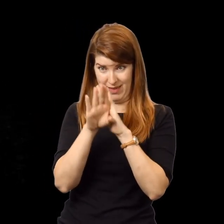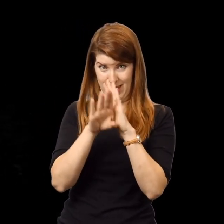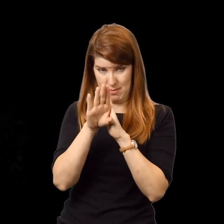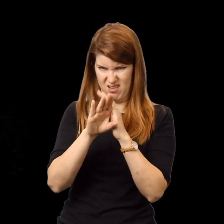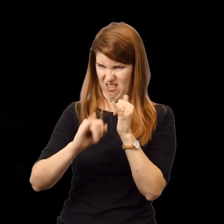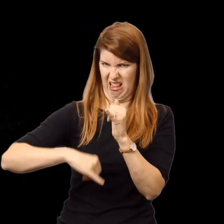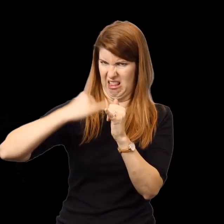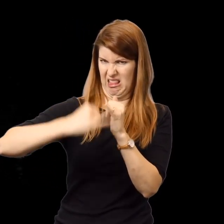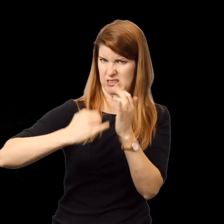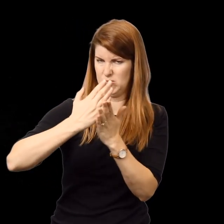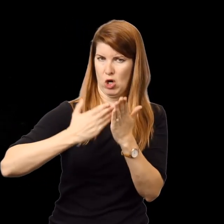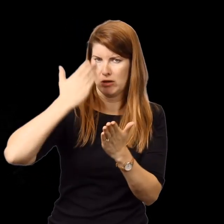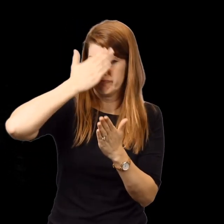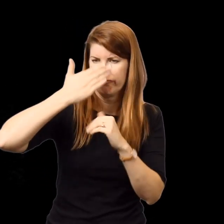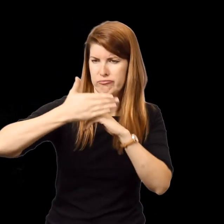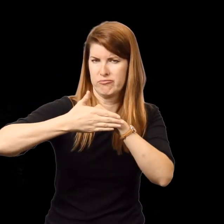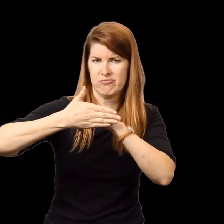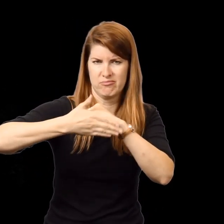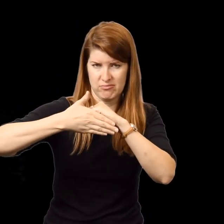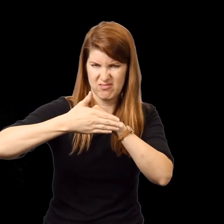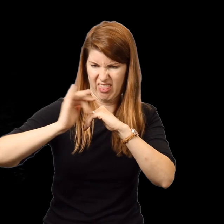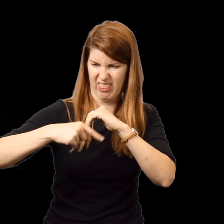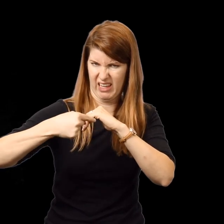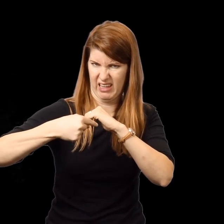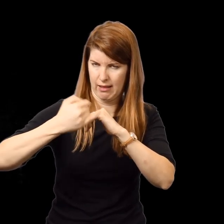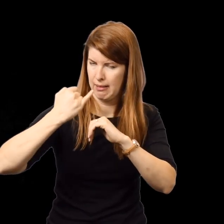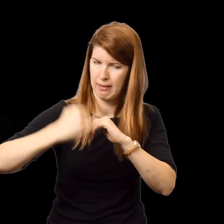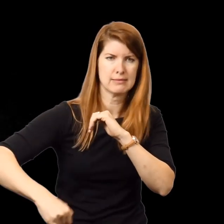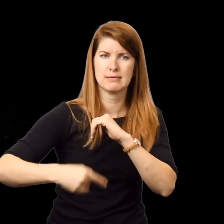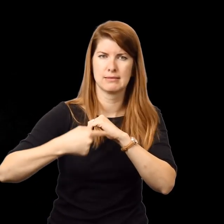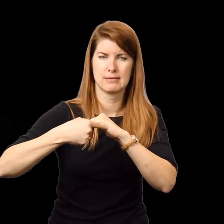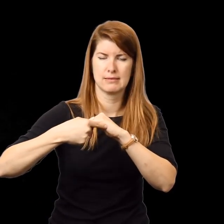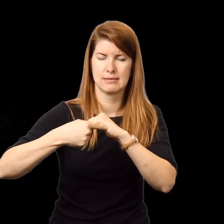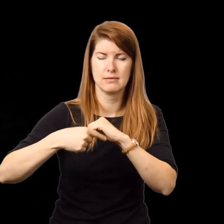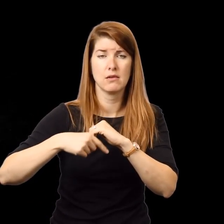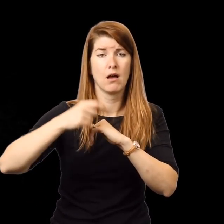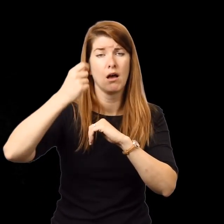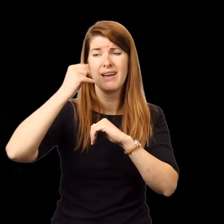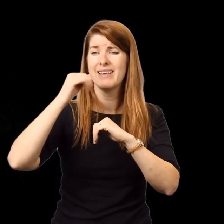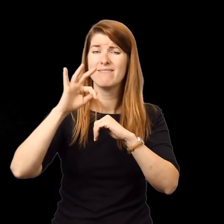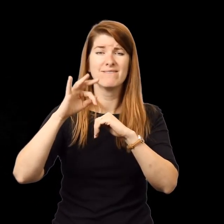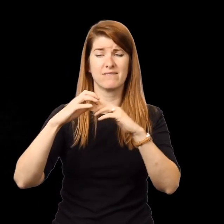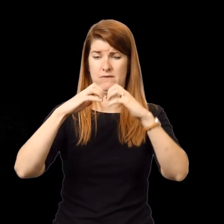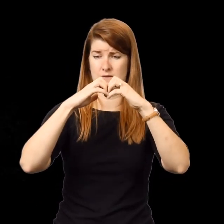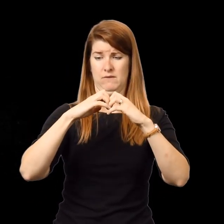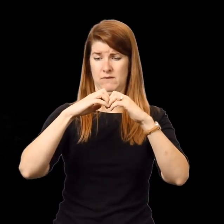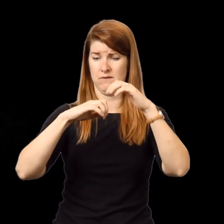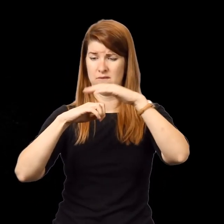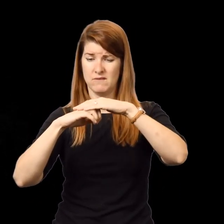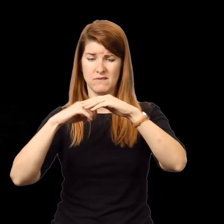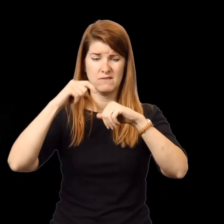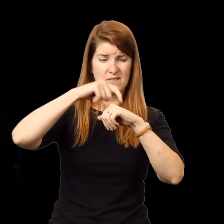So, again, because the brain develops from bottom up, if the earlier levels of develop